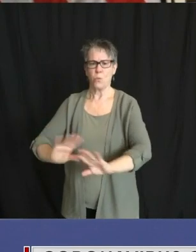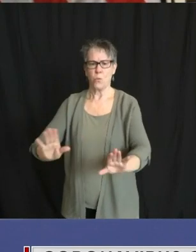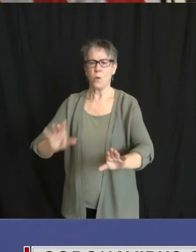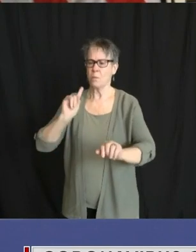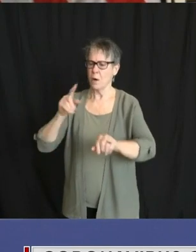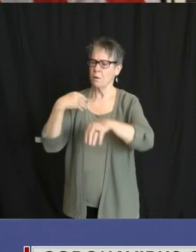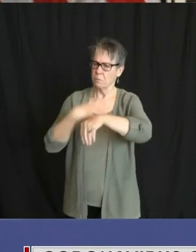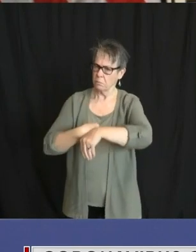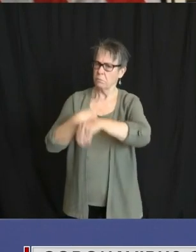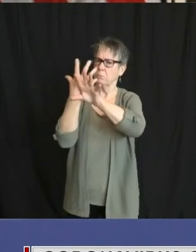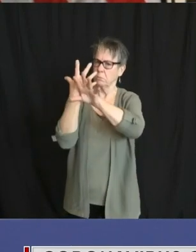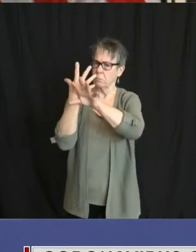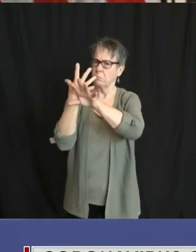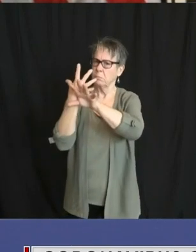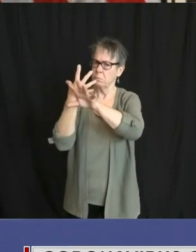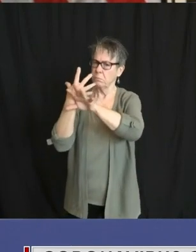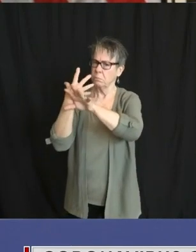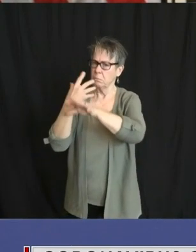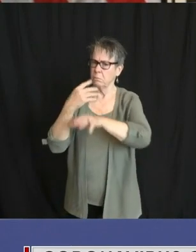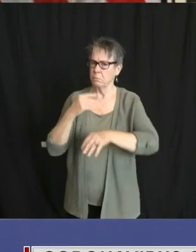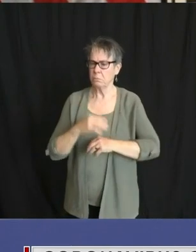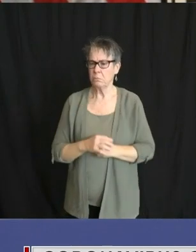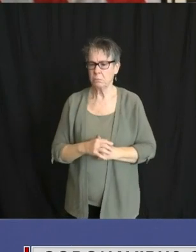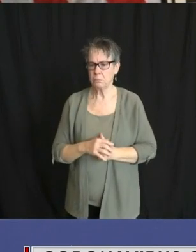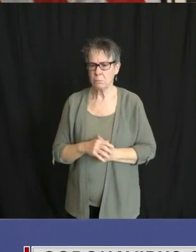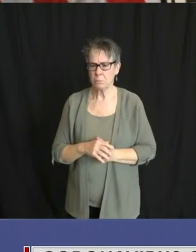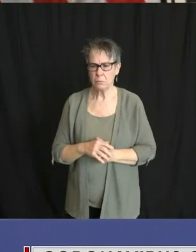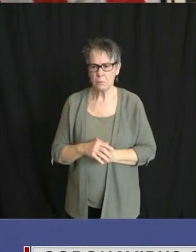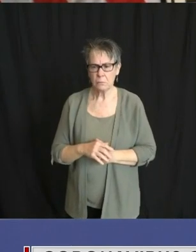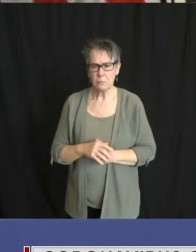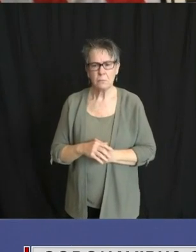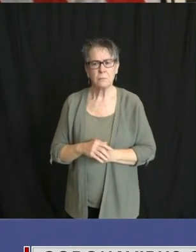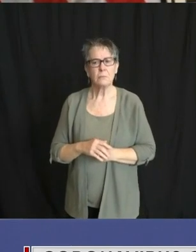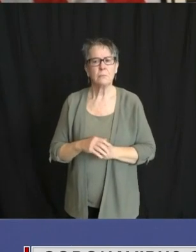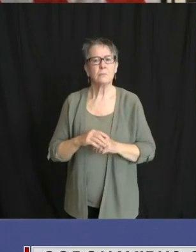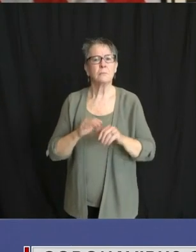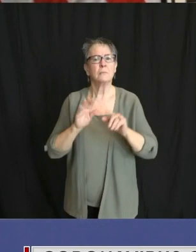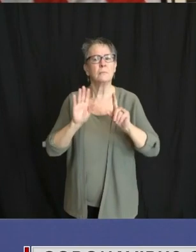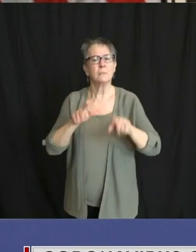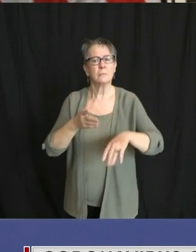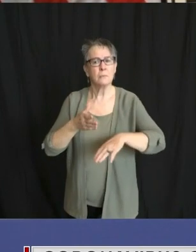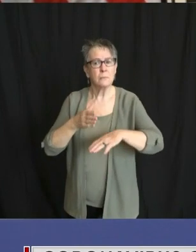EXECUTIVE ORDERS THAT MATTER AND IT IS HOURS. FOLKS SHOULD BE MEETING